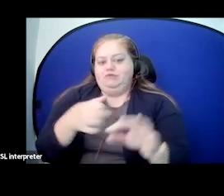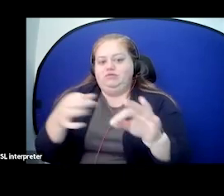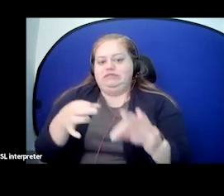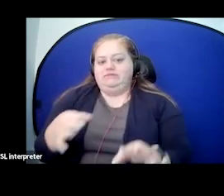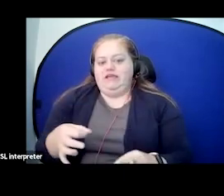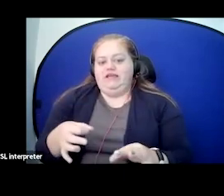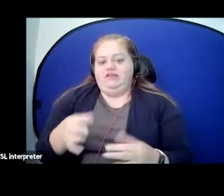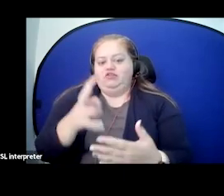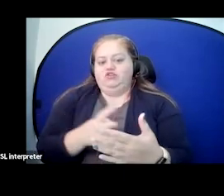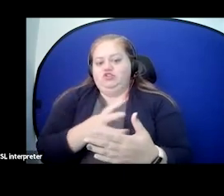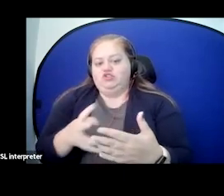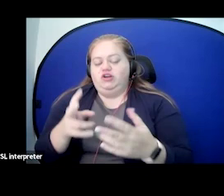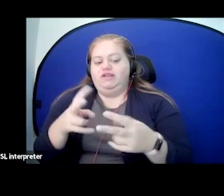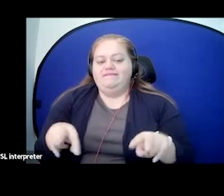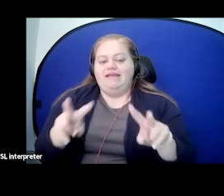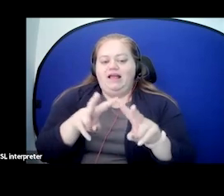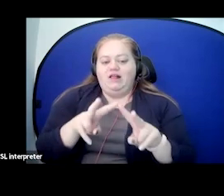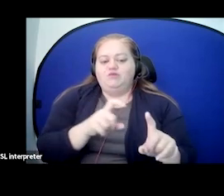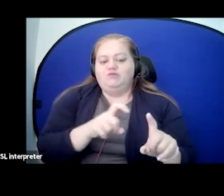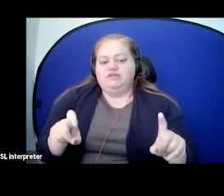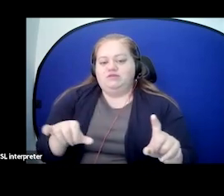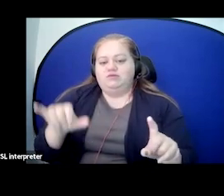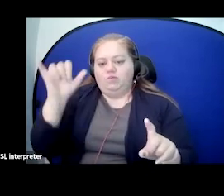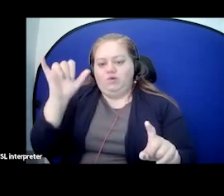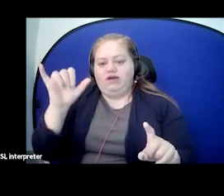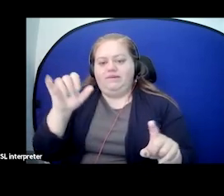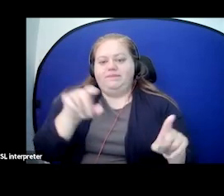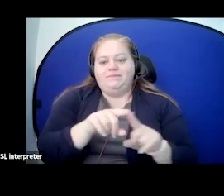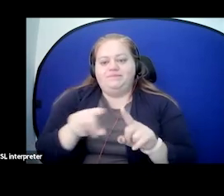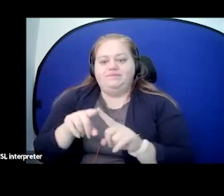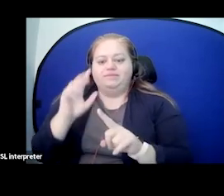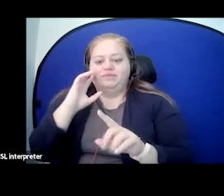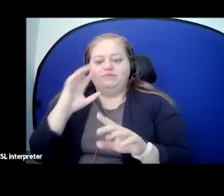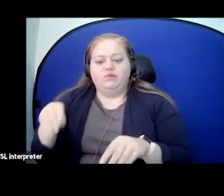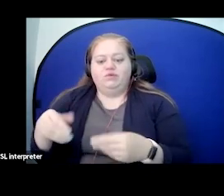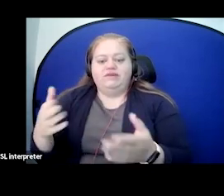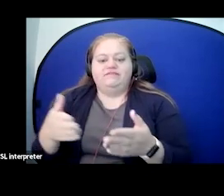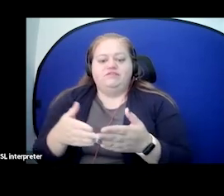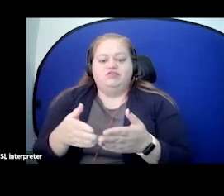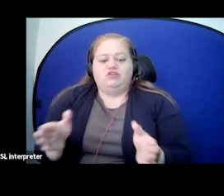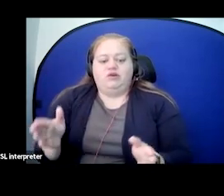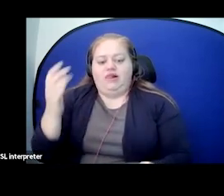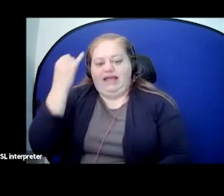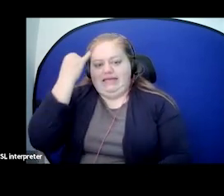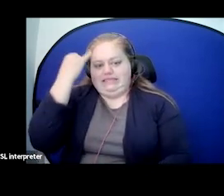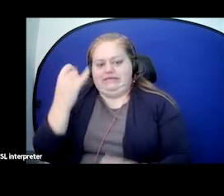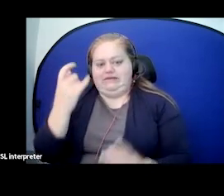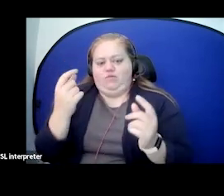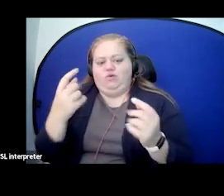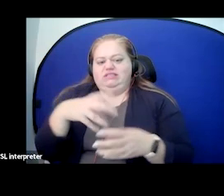and the point of the chart. And then it's able to give a general idea of what is going on in the chart.